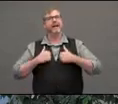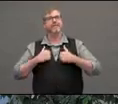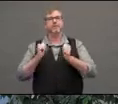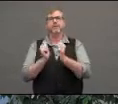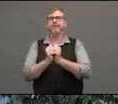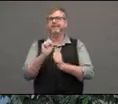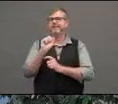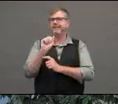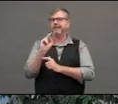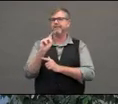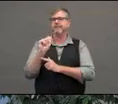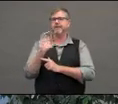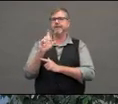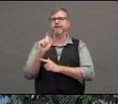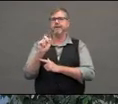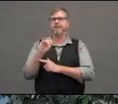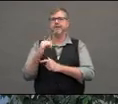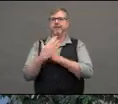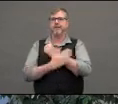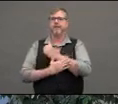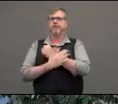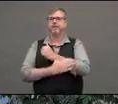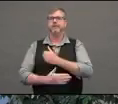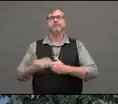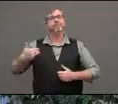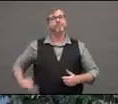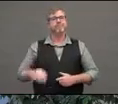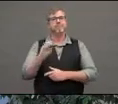Maribel Martinez the public information officer here at